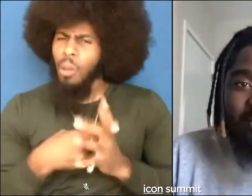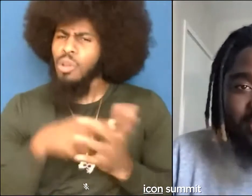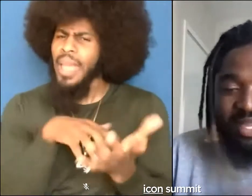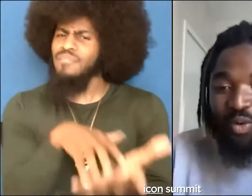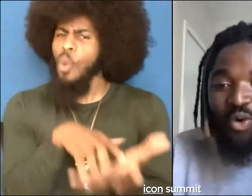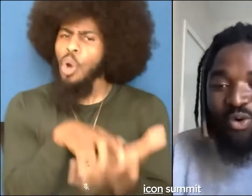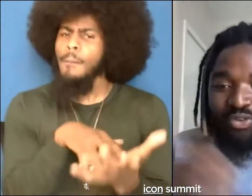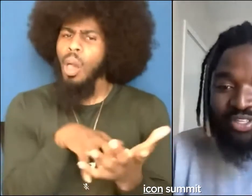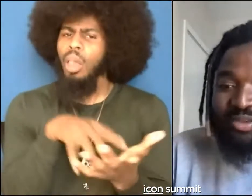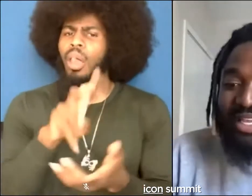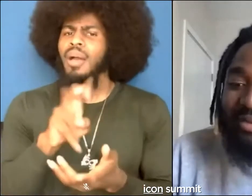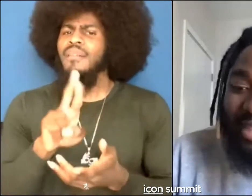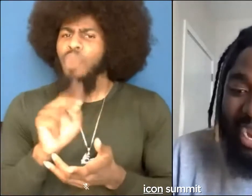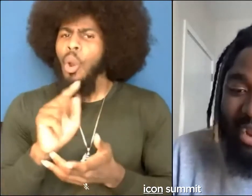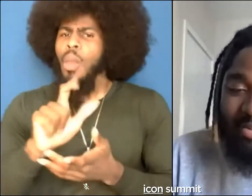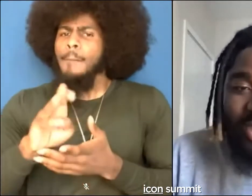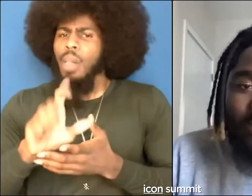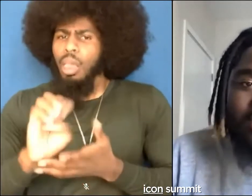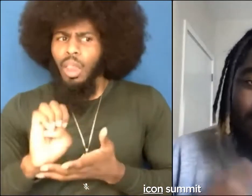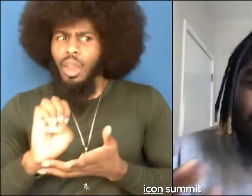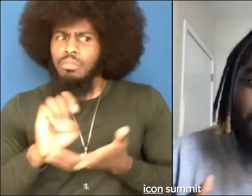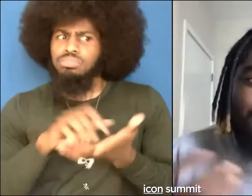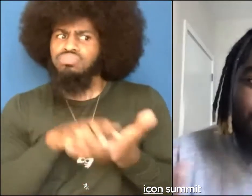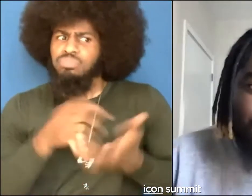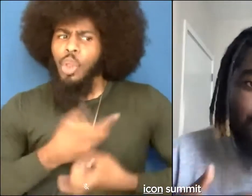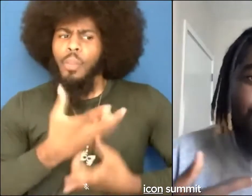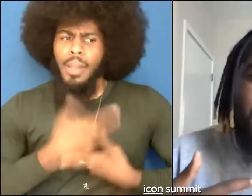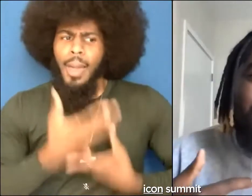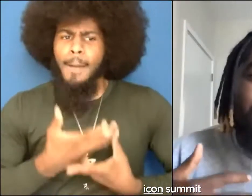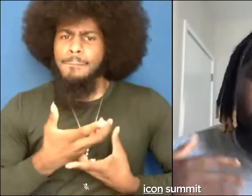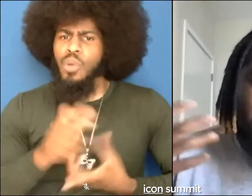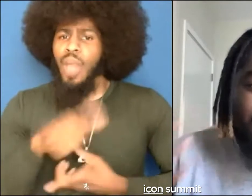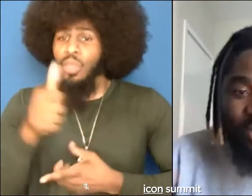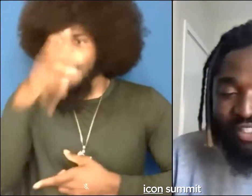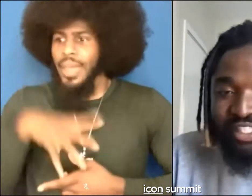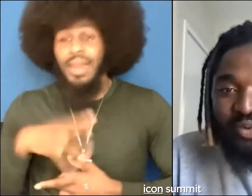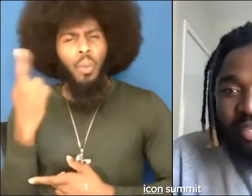like we're all going through the same thing. So, I wanted to create a space where real people can come and have a conversation with